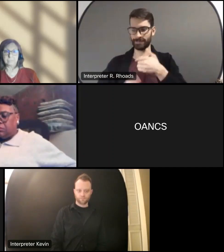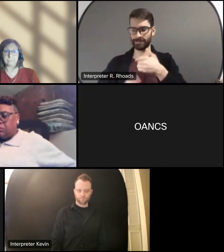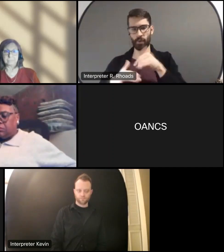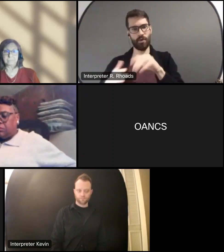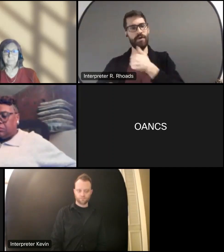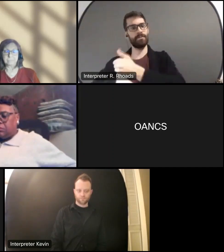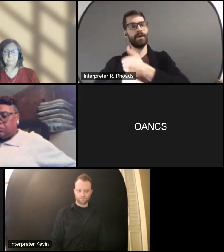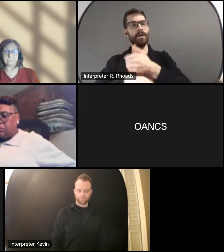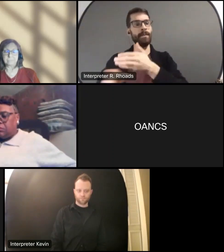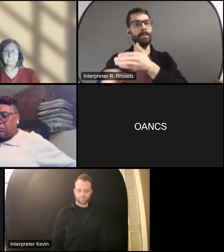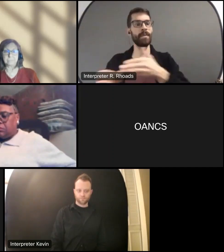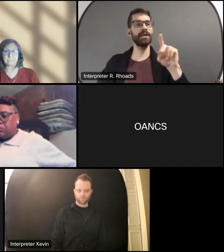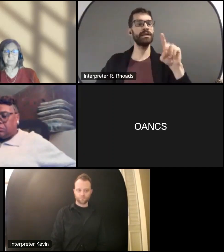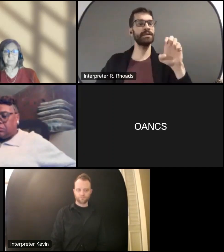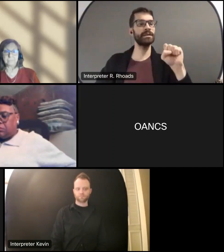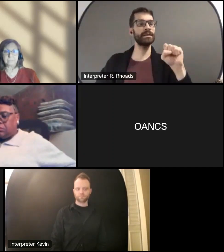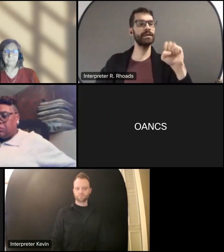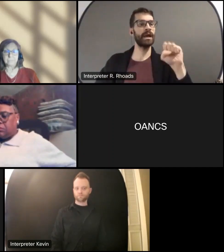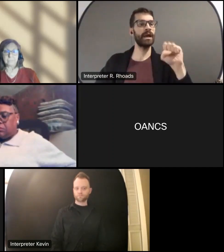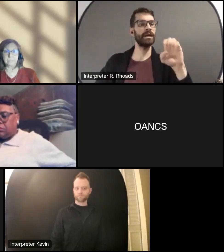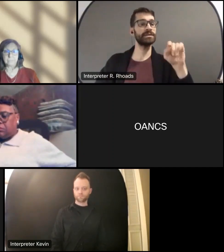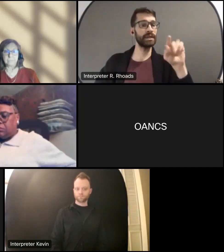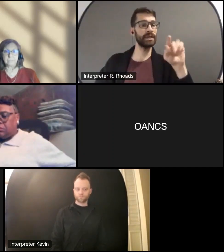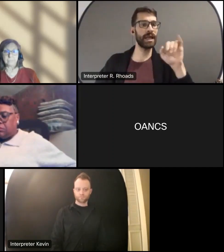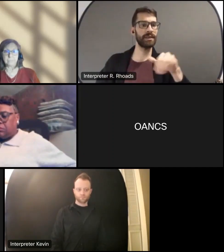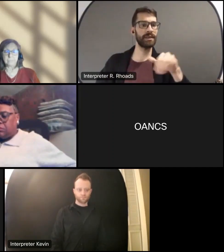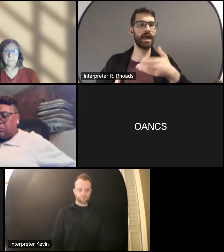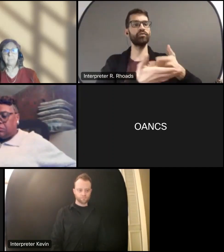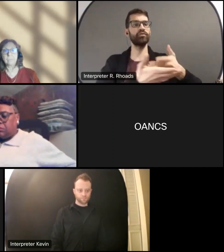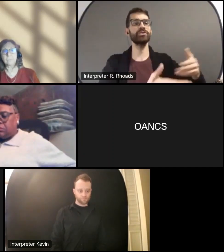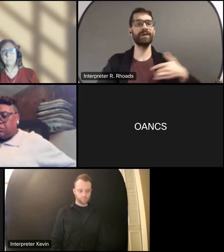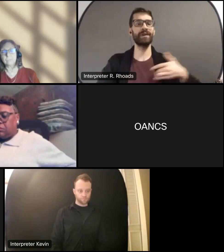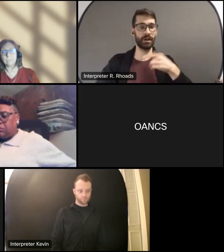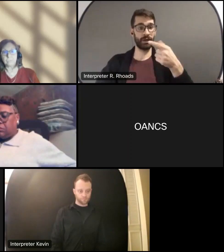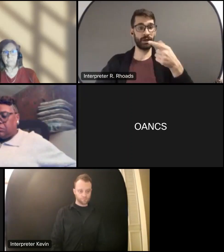the interaction. Gail you may have some insight and others may have some insight.